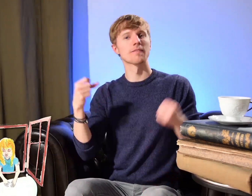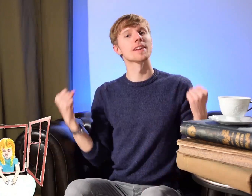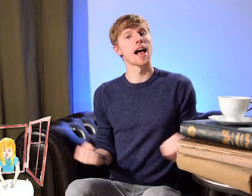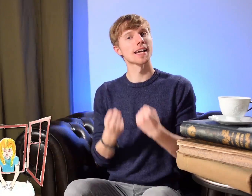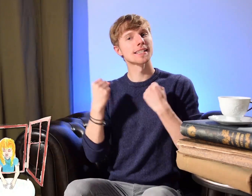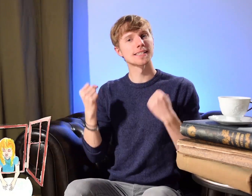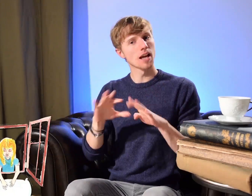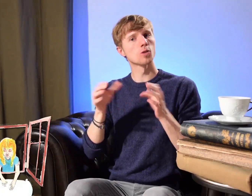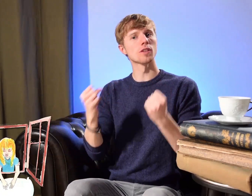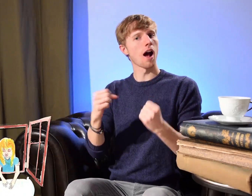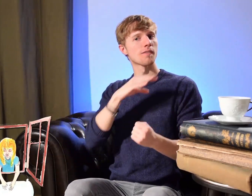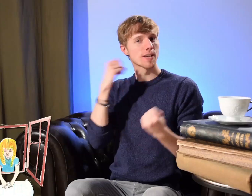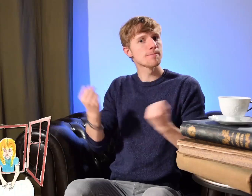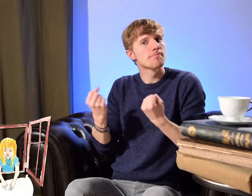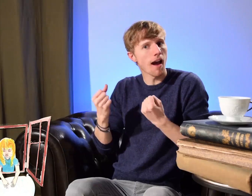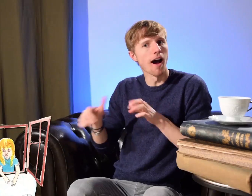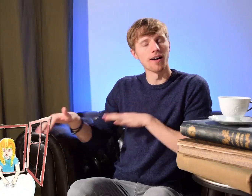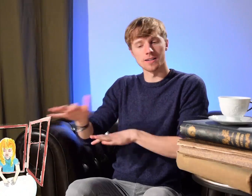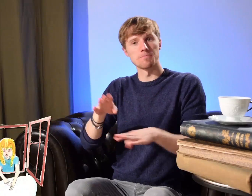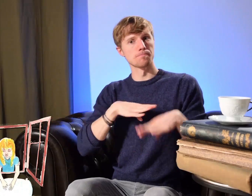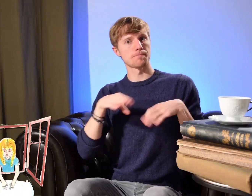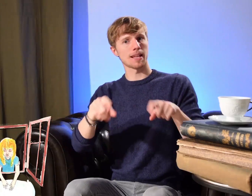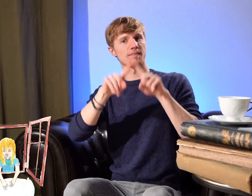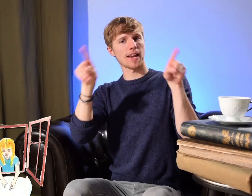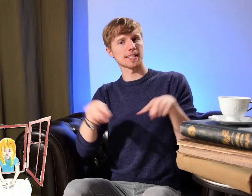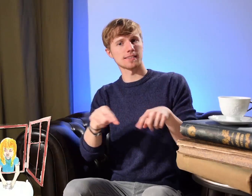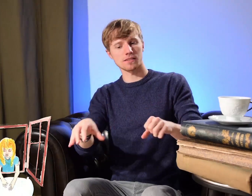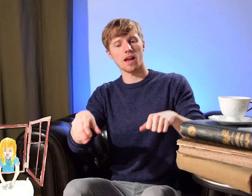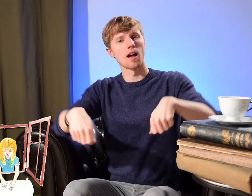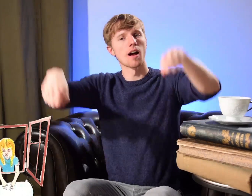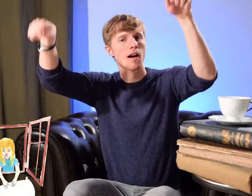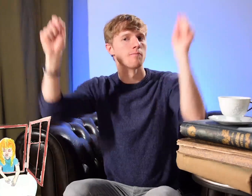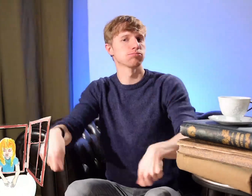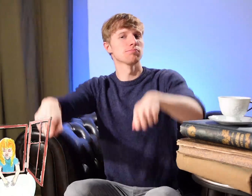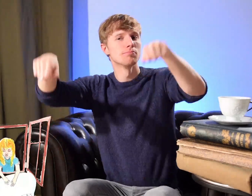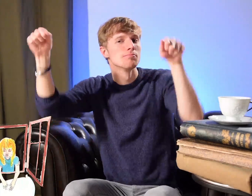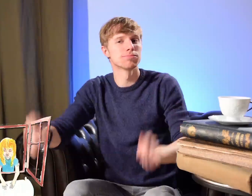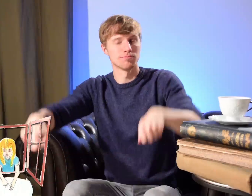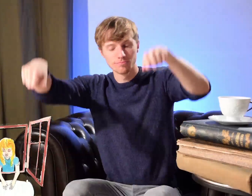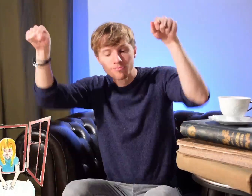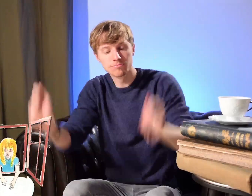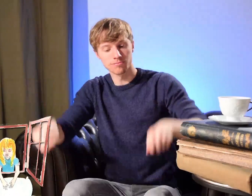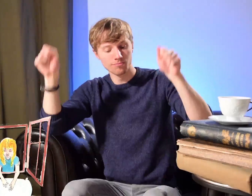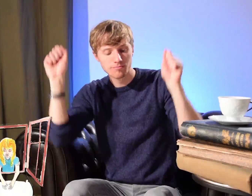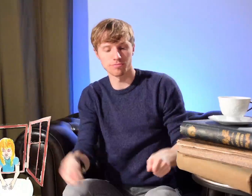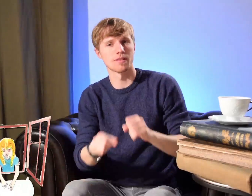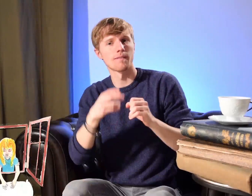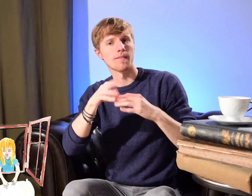The girl was industrious. She helped around the house, and shook the beds so thoroughly